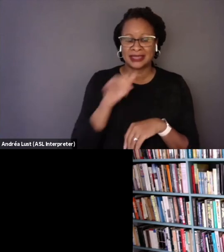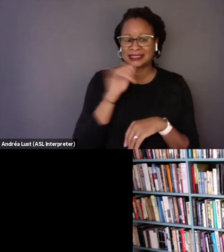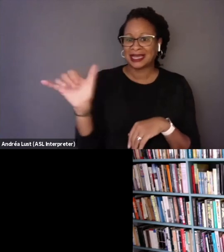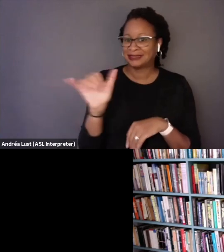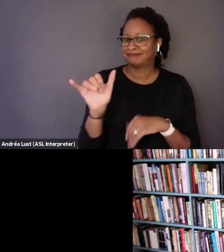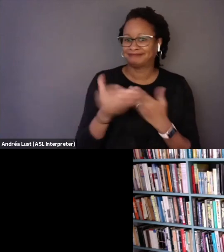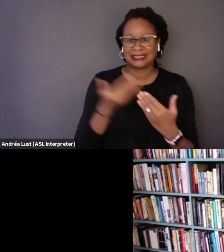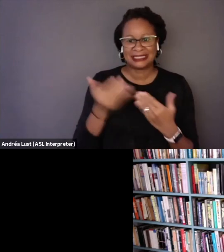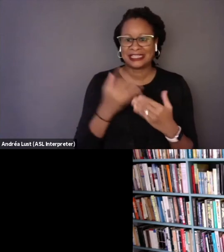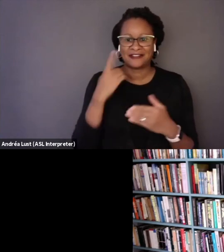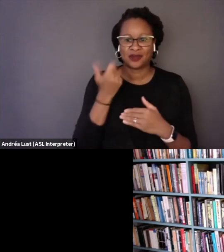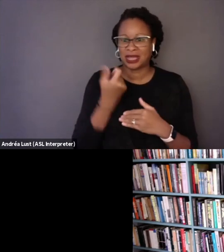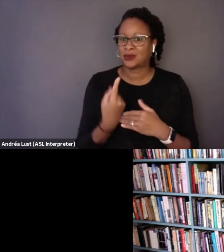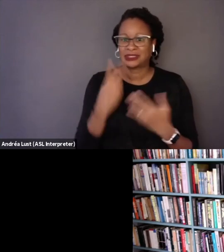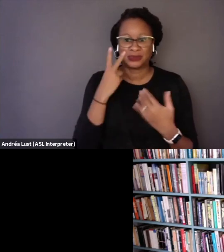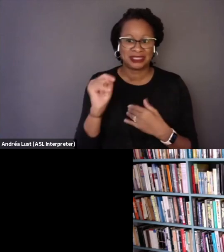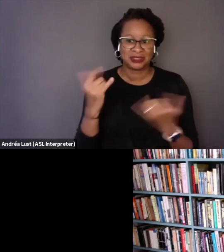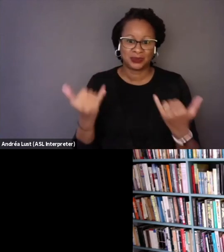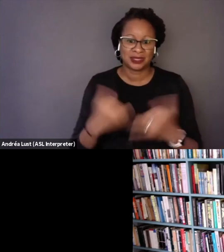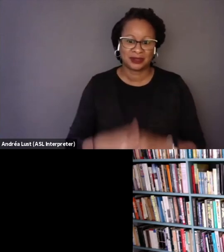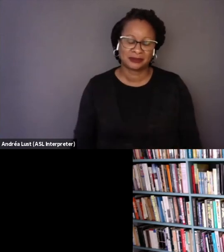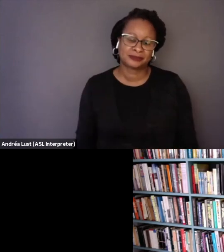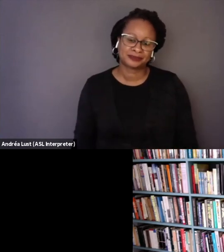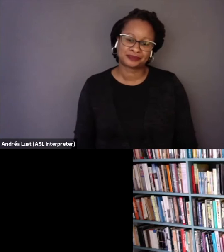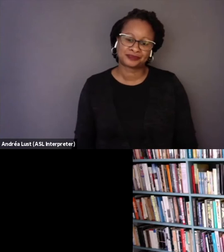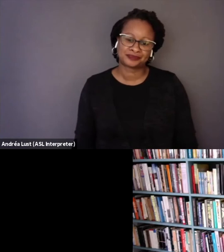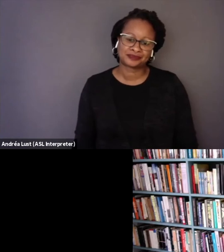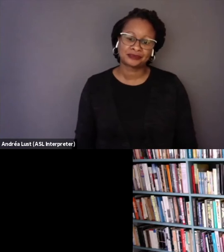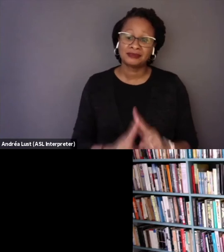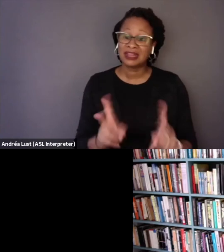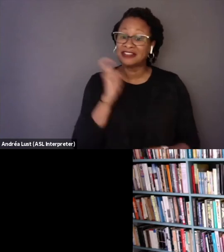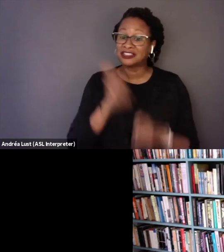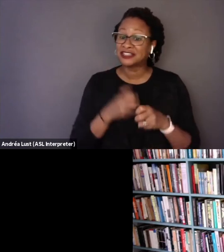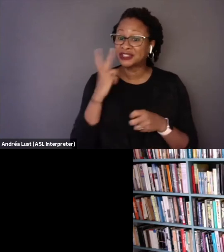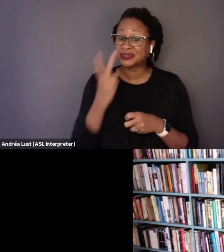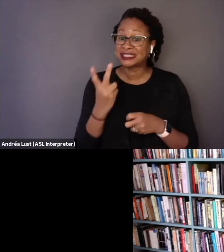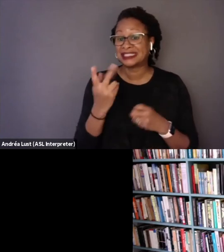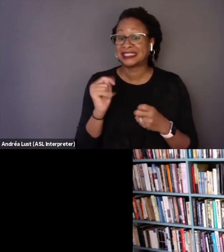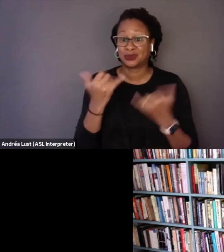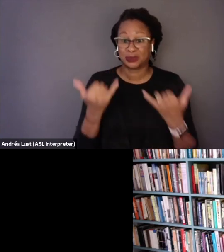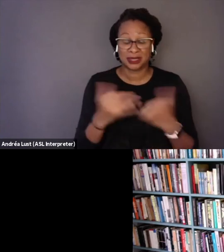to tune into it these days. It's incredibly difficult for anybody to tune into it. And I think-